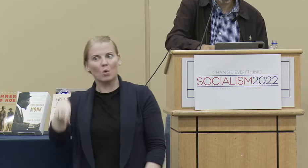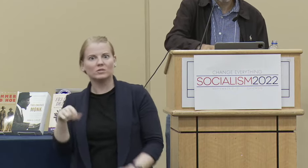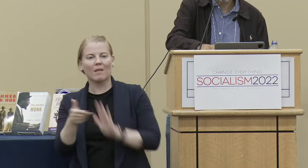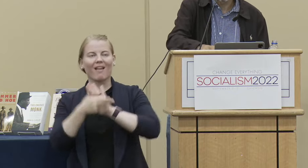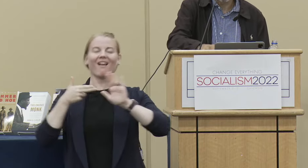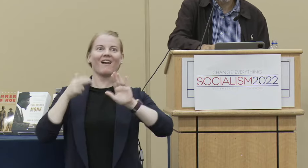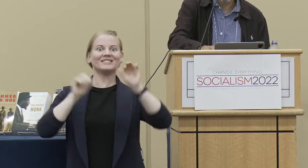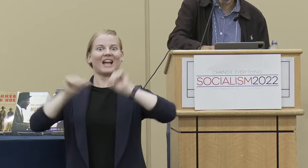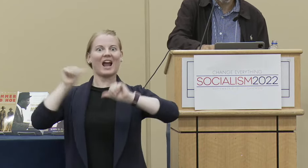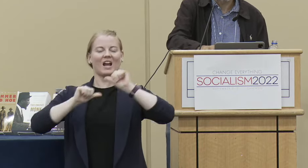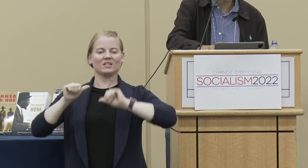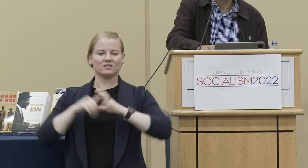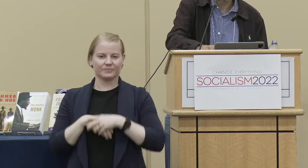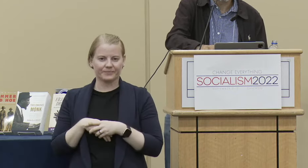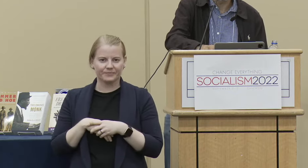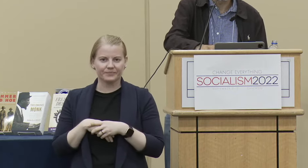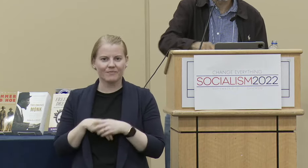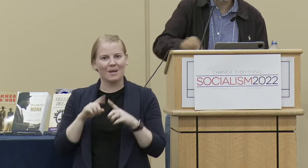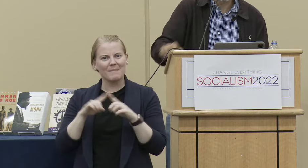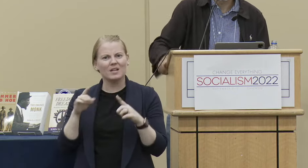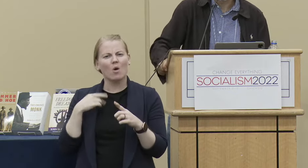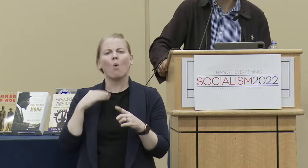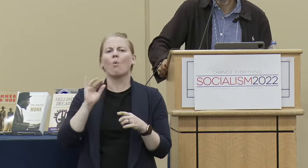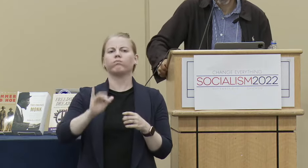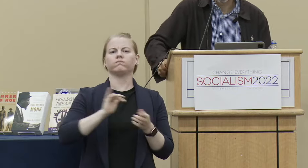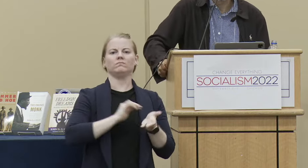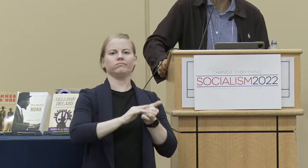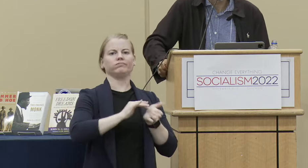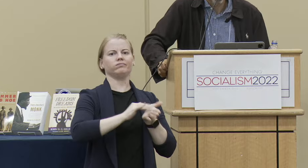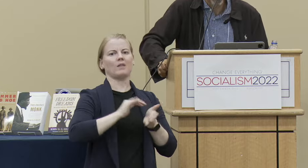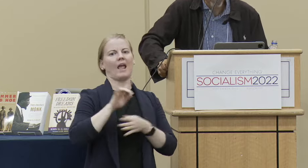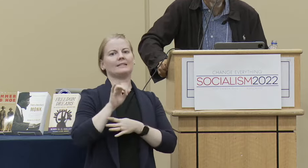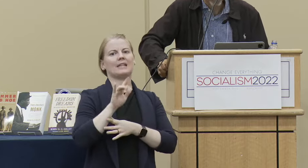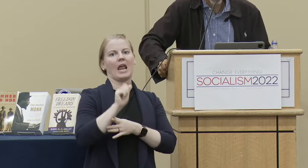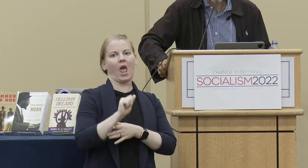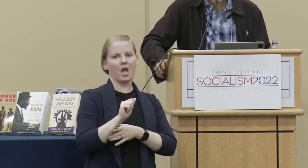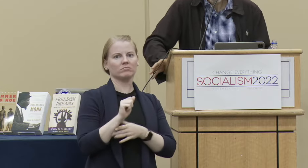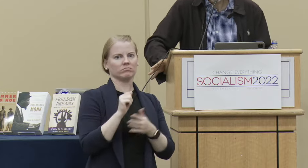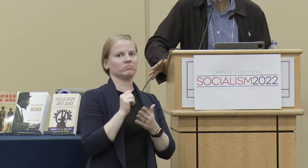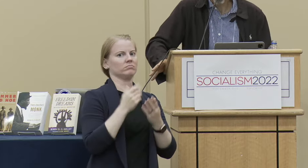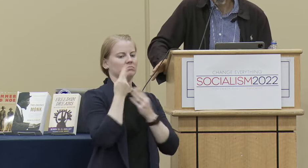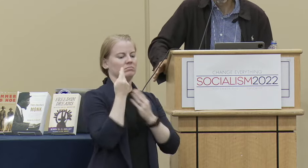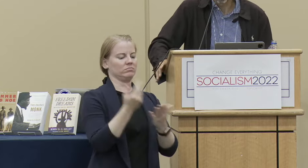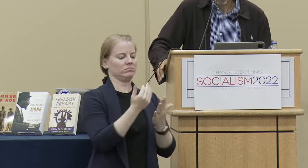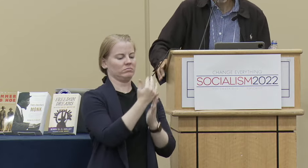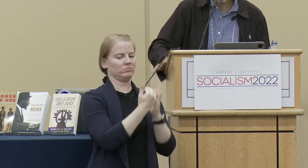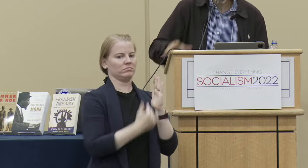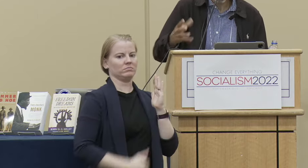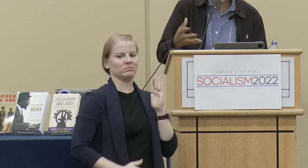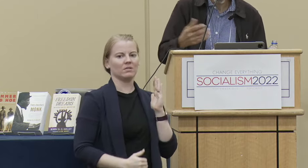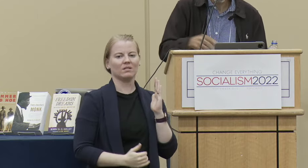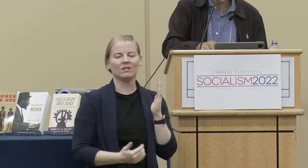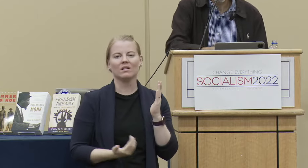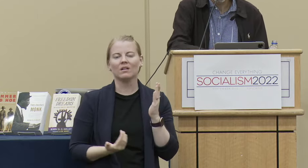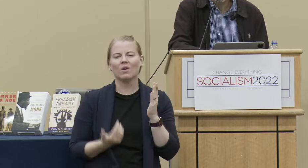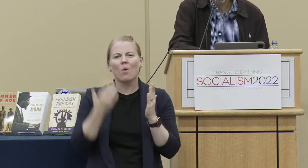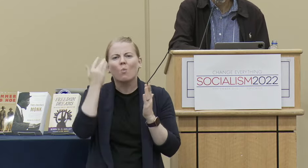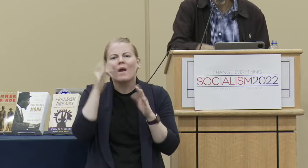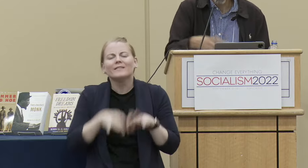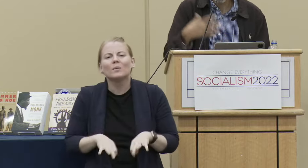UCLA, they believe in science, but what they talk about is just bullshit, and that's supposed to be science. They are running data regressions and stuff. So, why is this